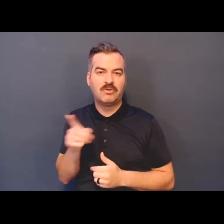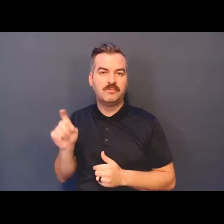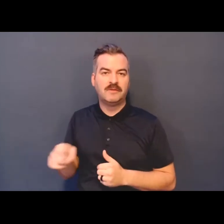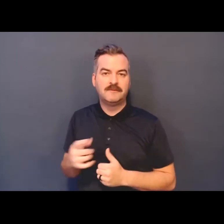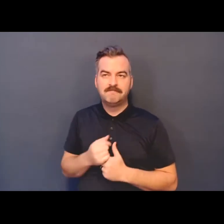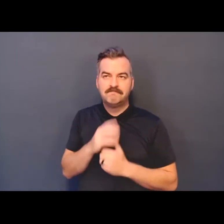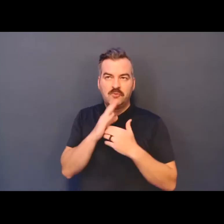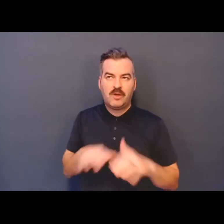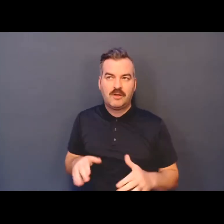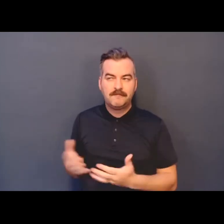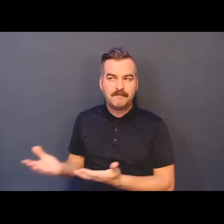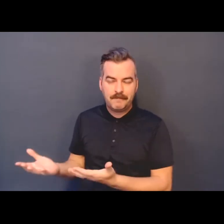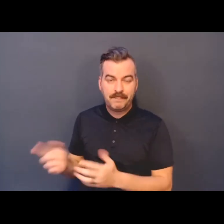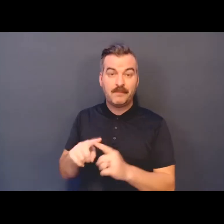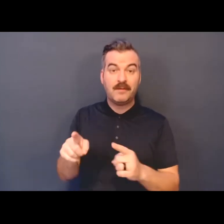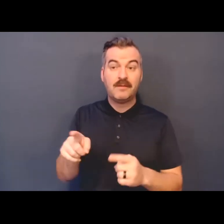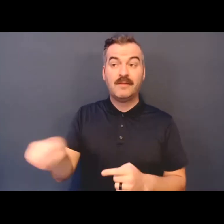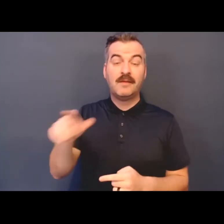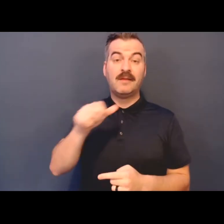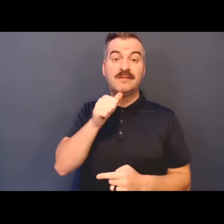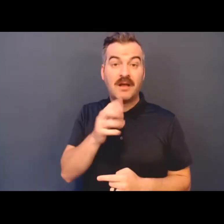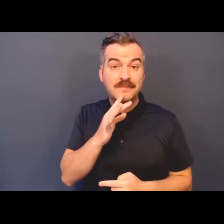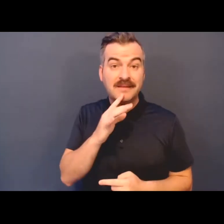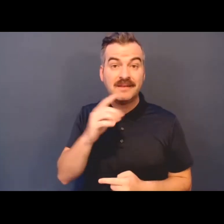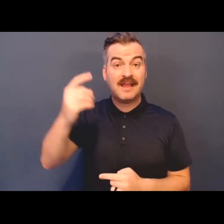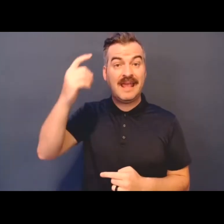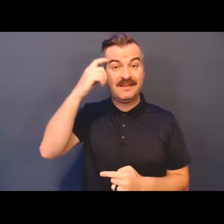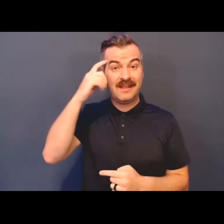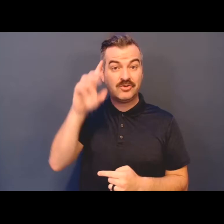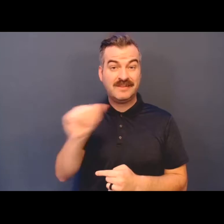15:10:27 But, non speaking intellectually disabled patients are not like children who